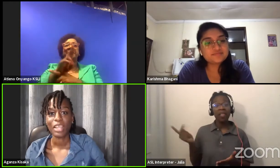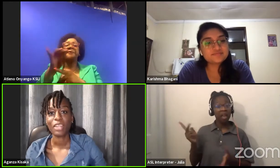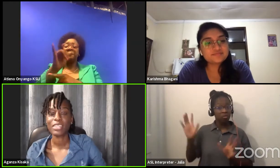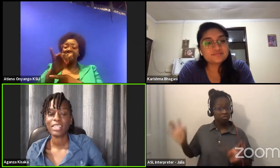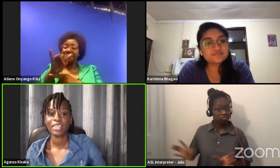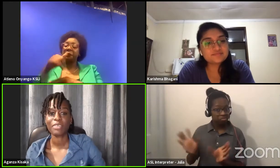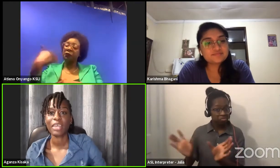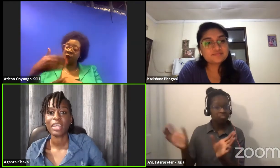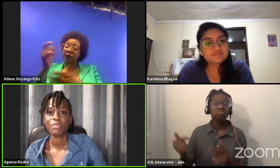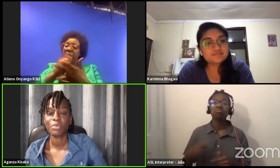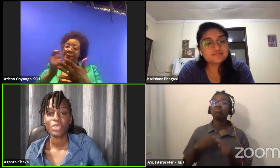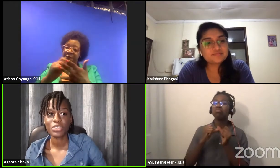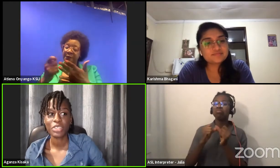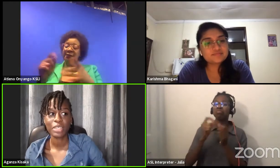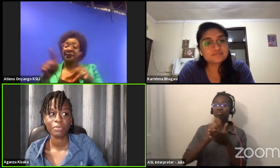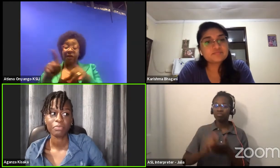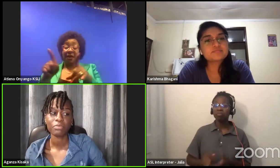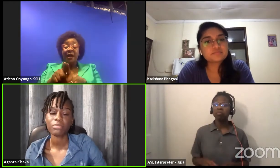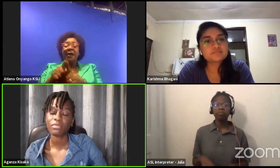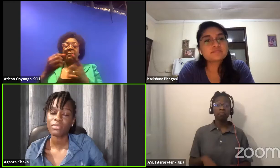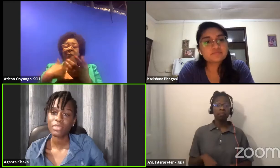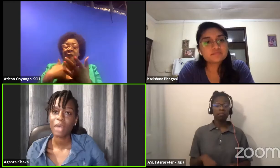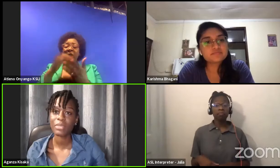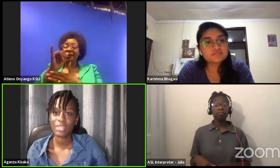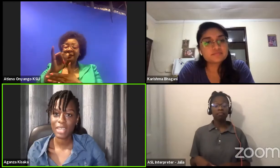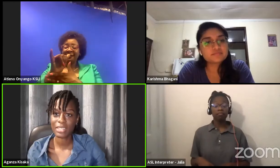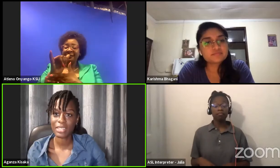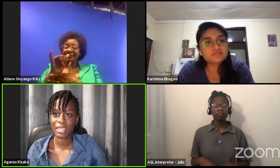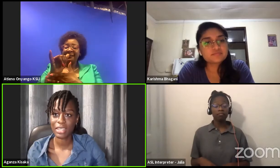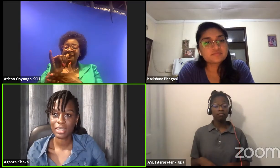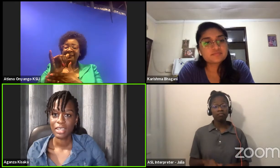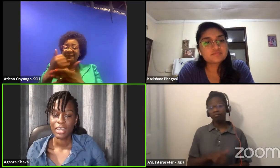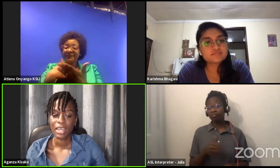Alongside the writing of poetry, I was dancing